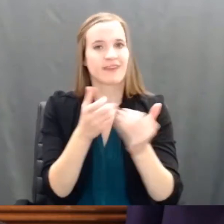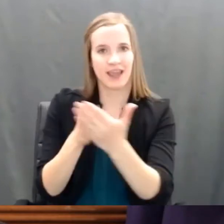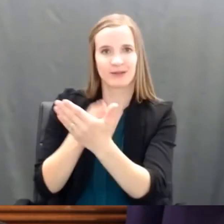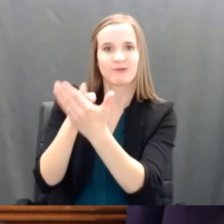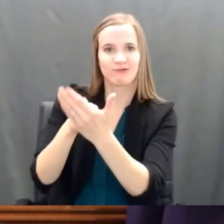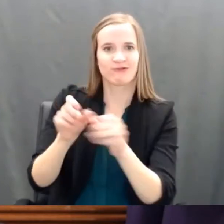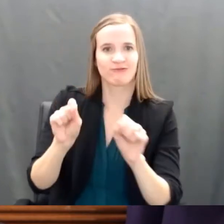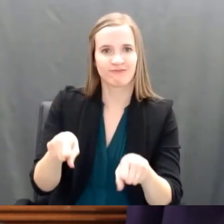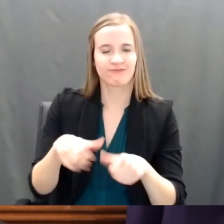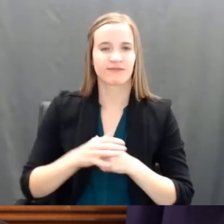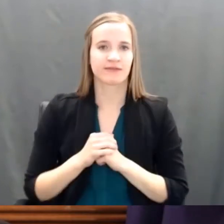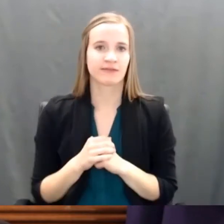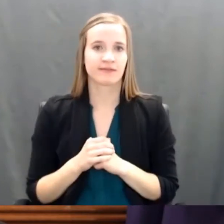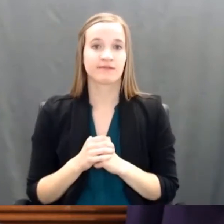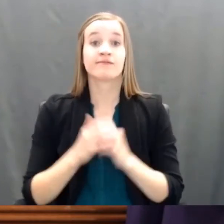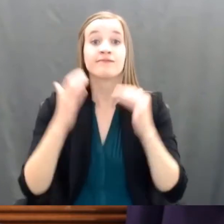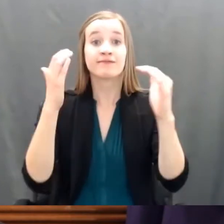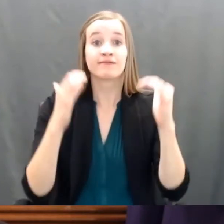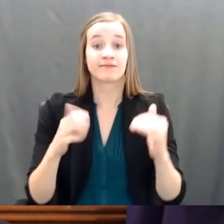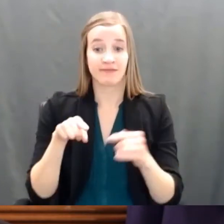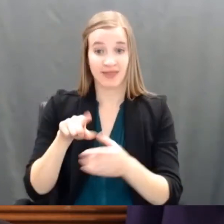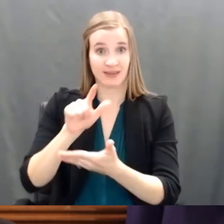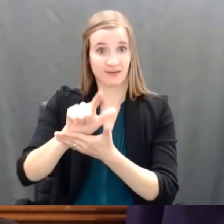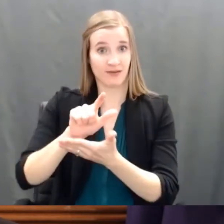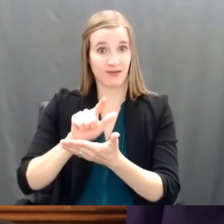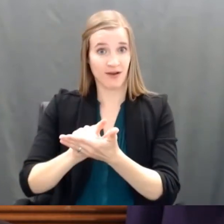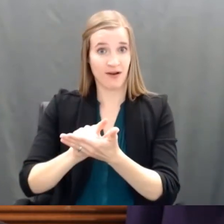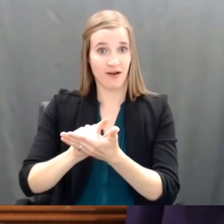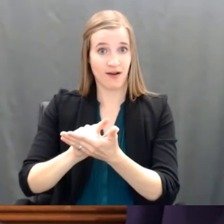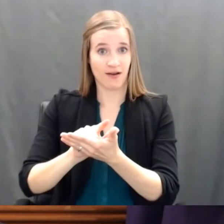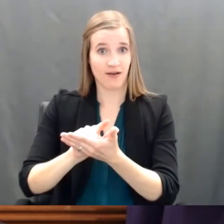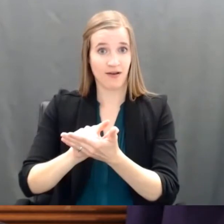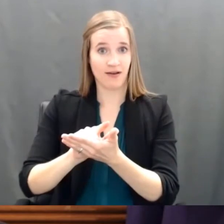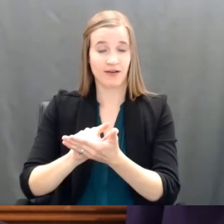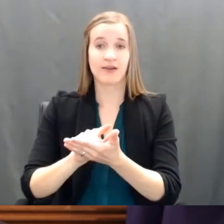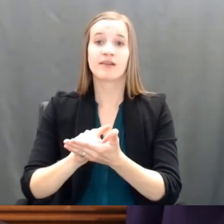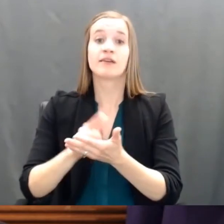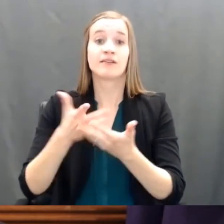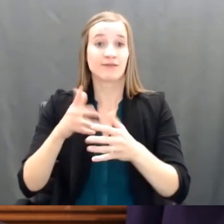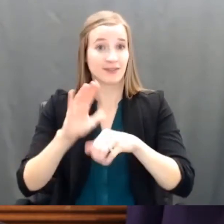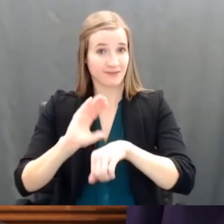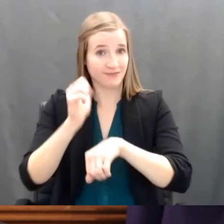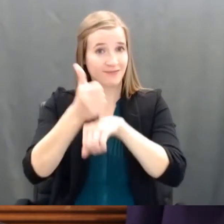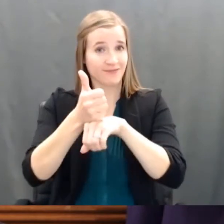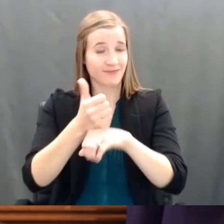disabilities. Whereas the Americans with Disability Act has expanded opportunities for